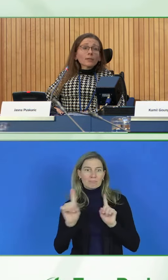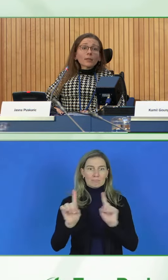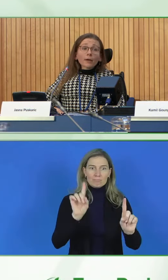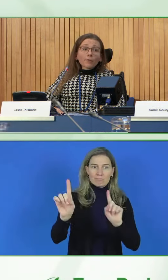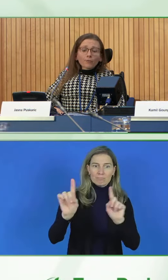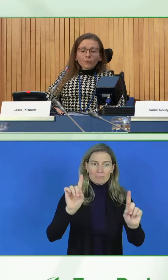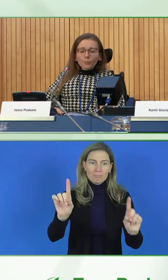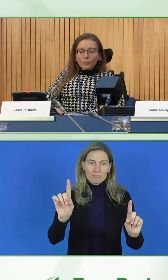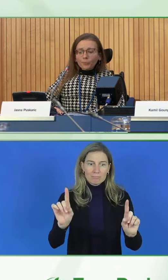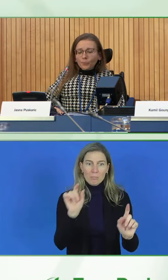life.